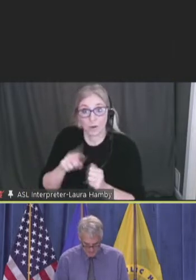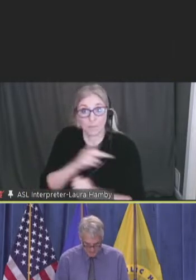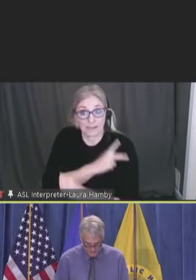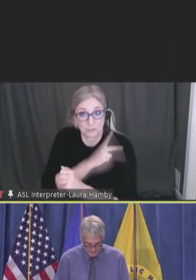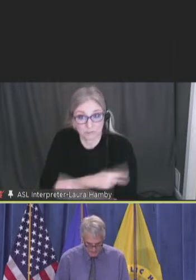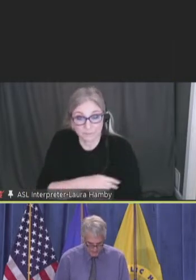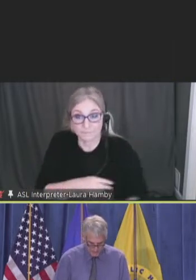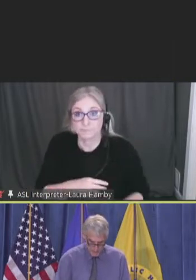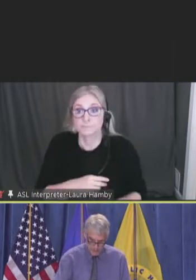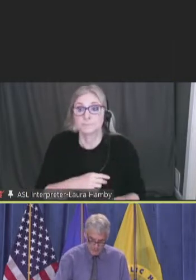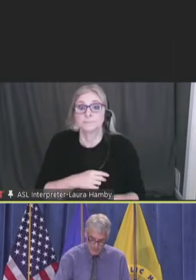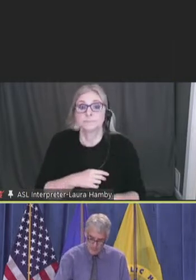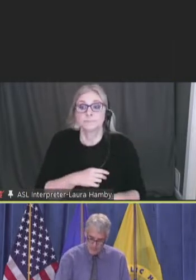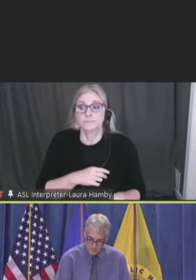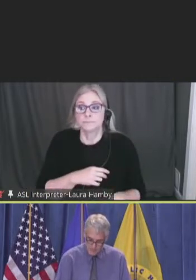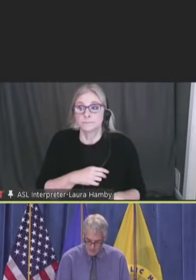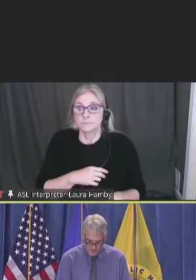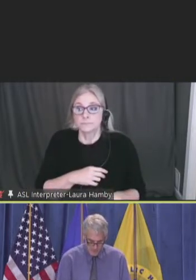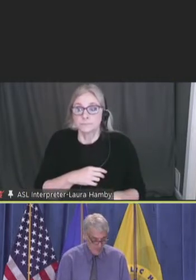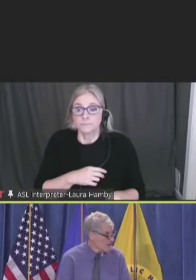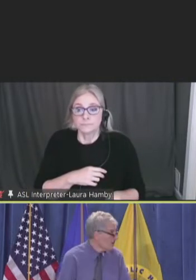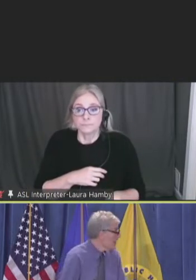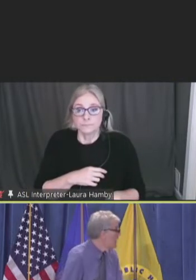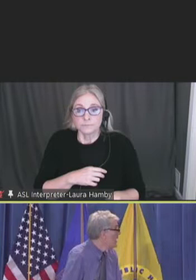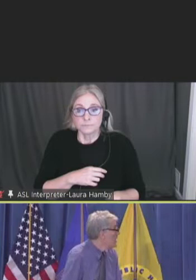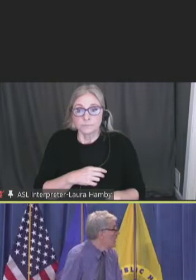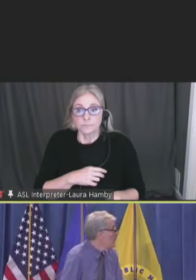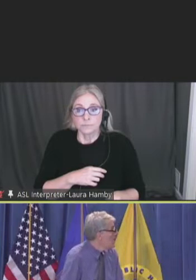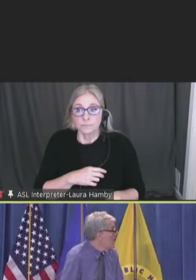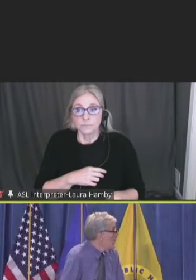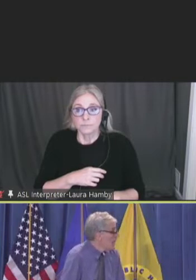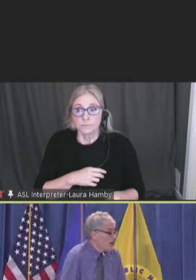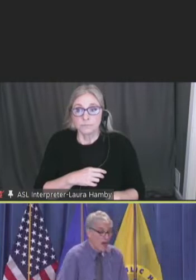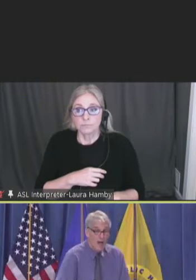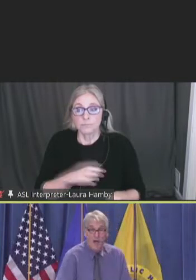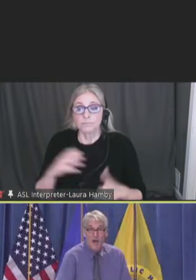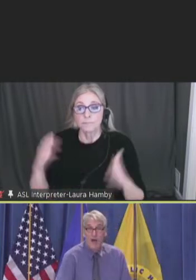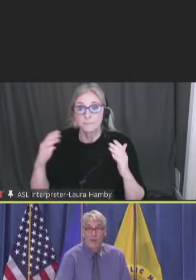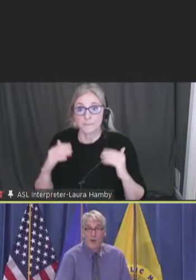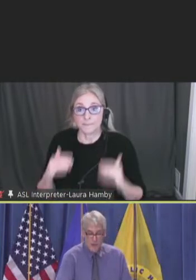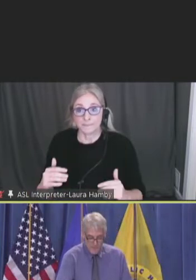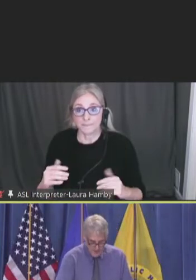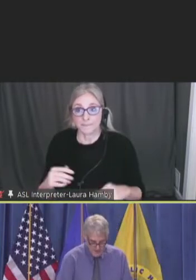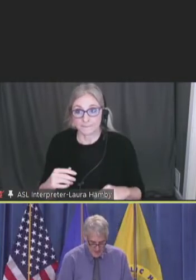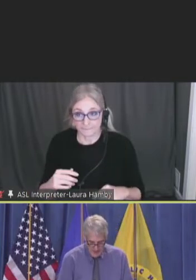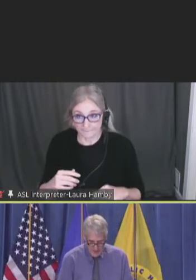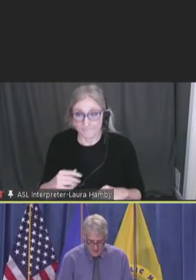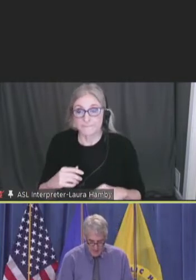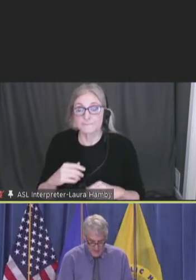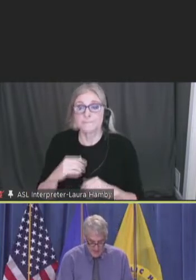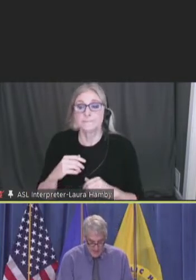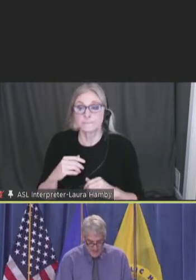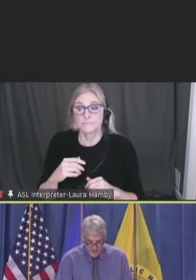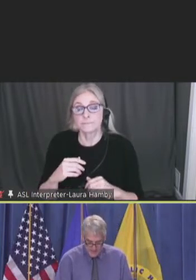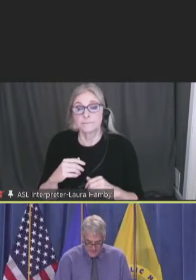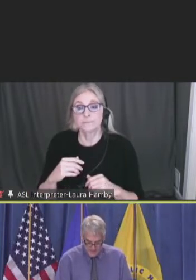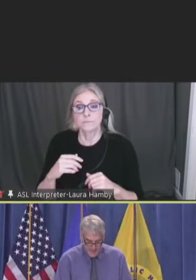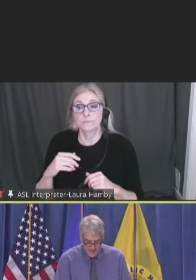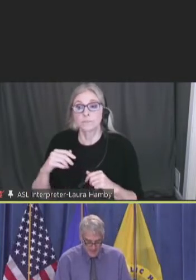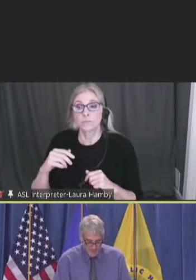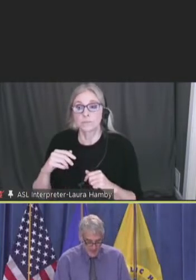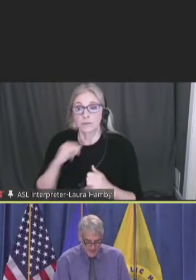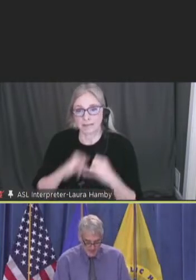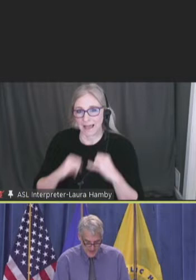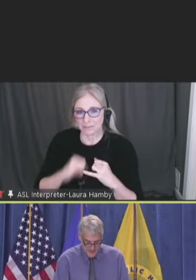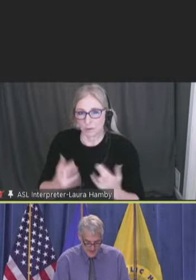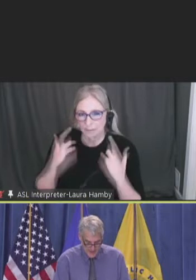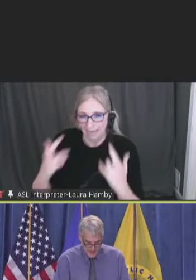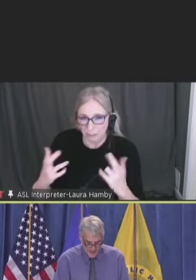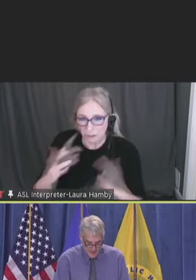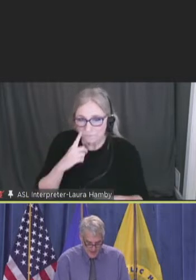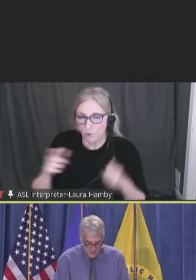Moving on or continuing with the last recommendations on administration errors.